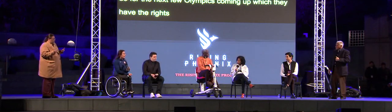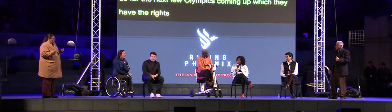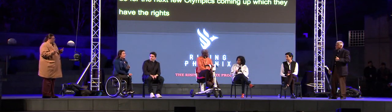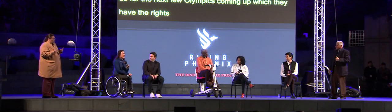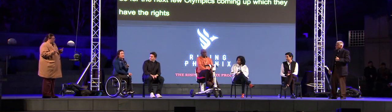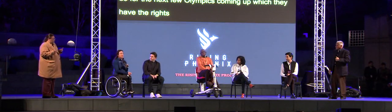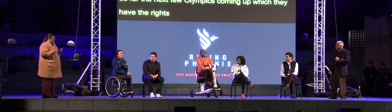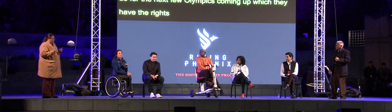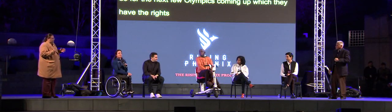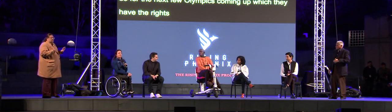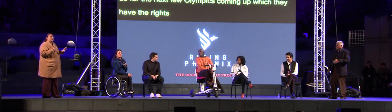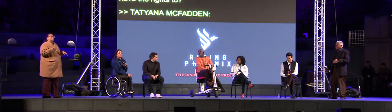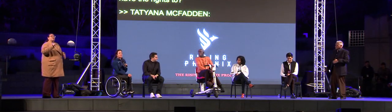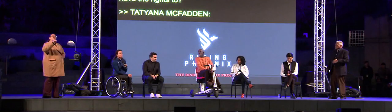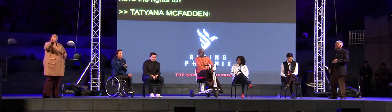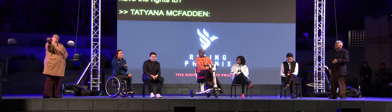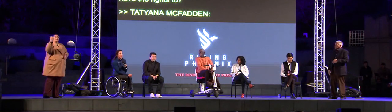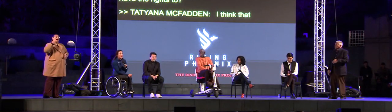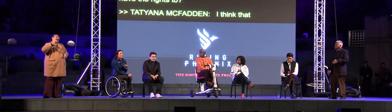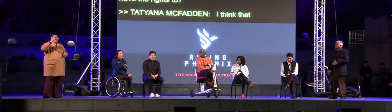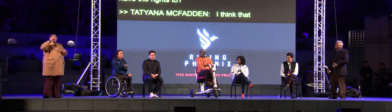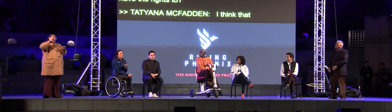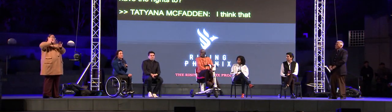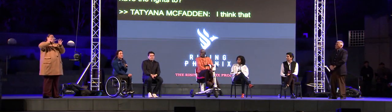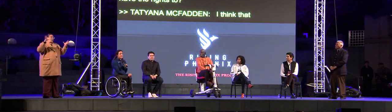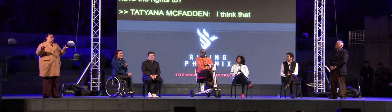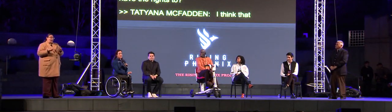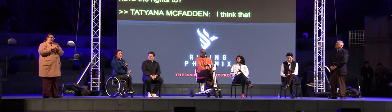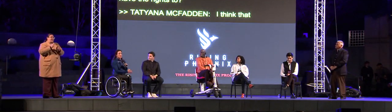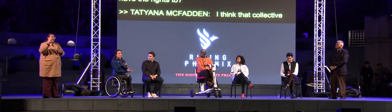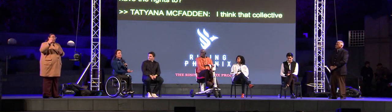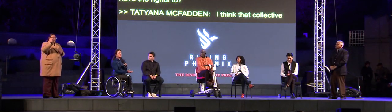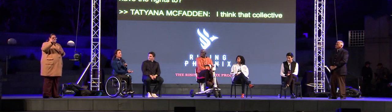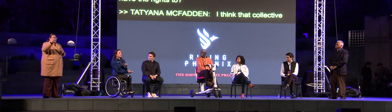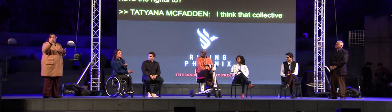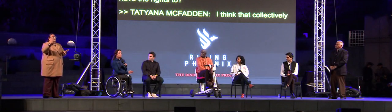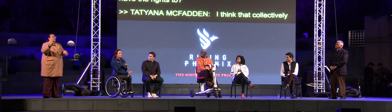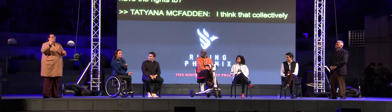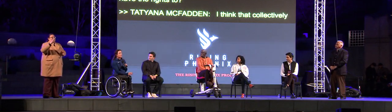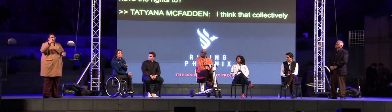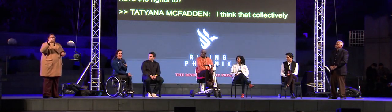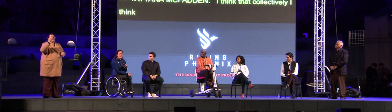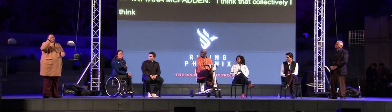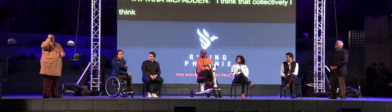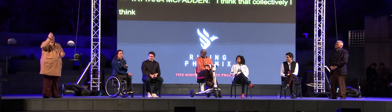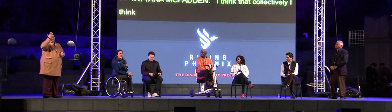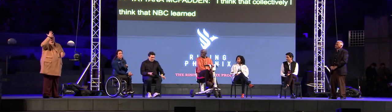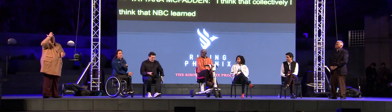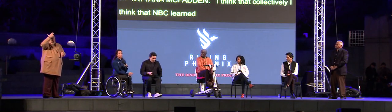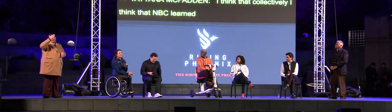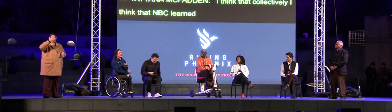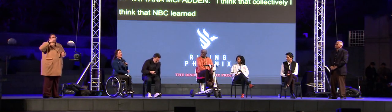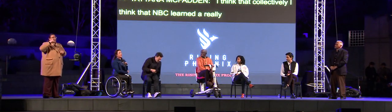I think that, collectively, I think NBC learned a really good lesson about mental health,